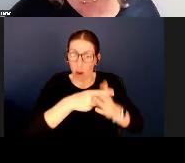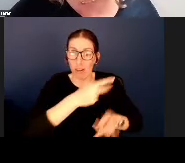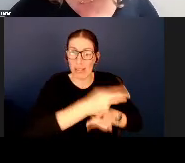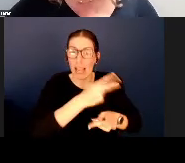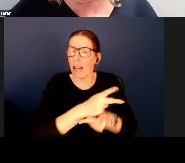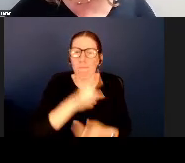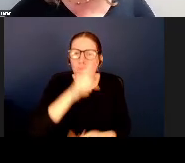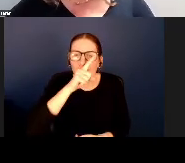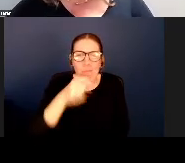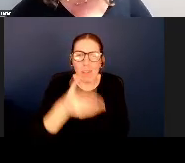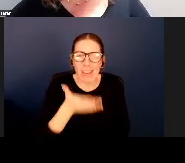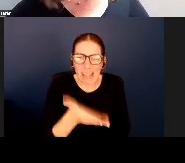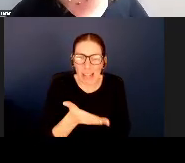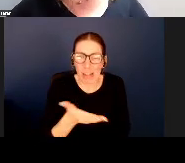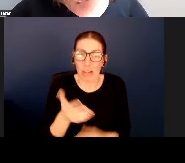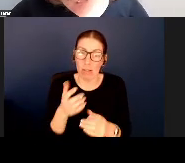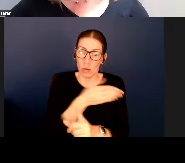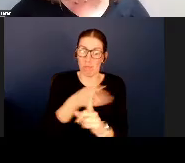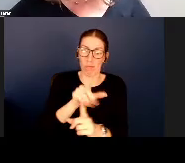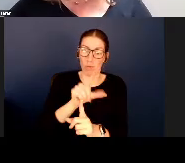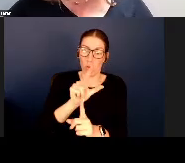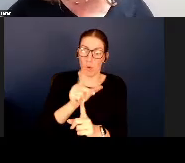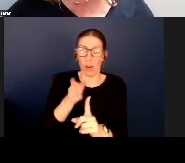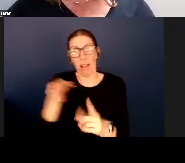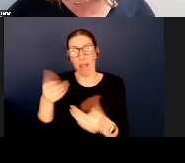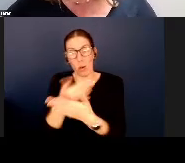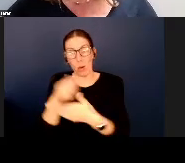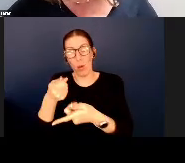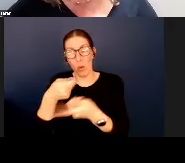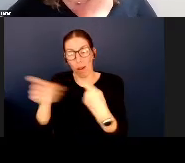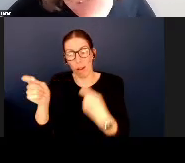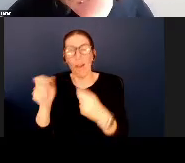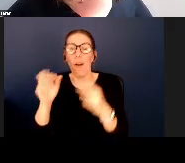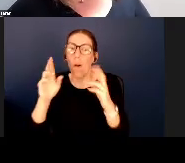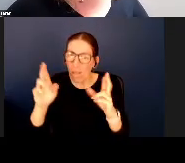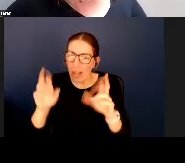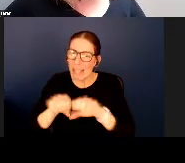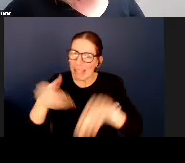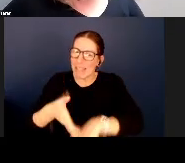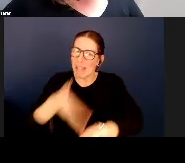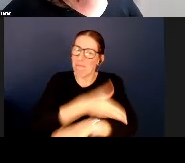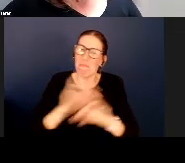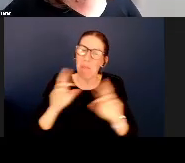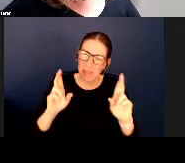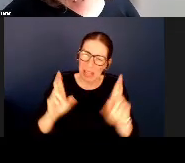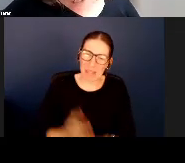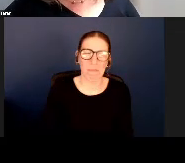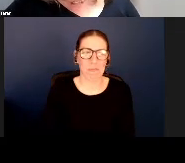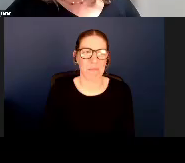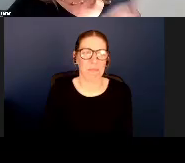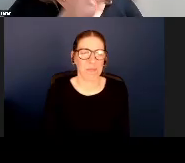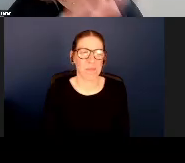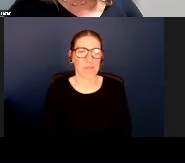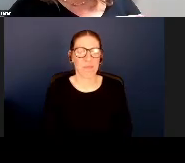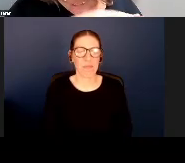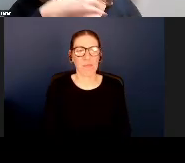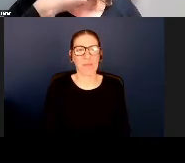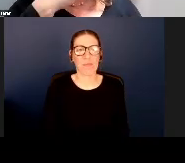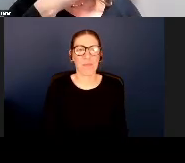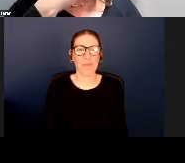new electronic health system, based on the results of this study. So to give you an overview of the